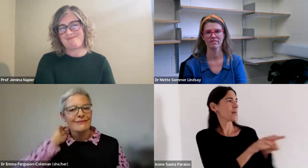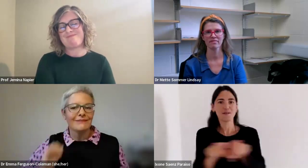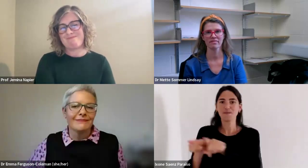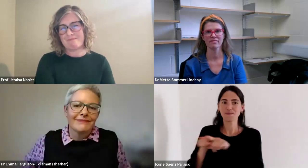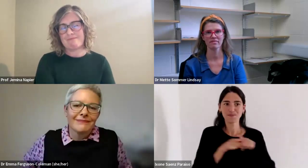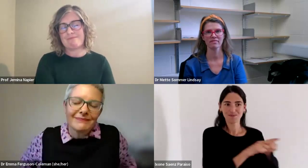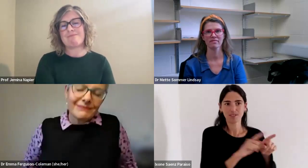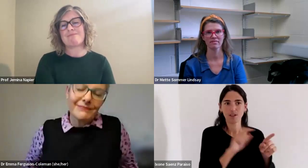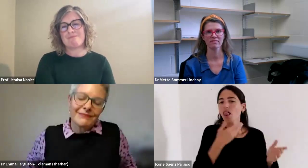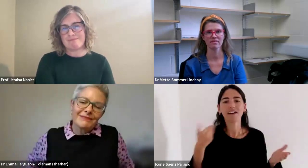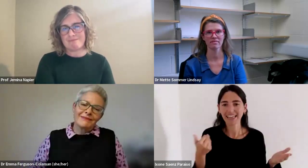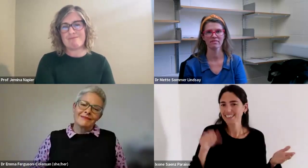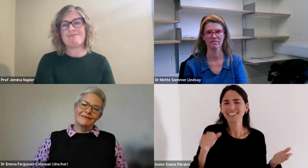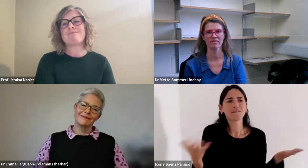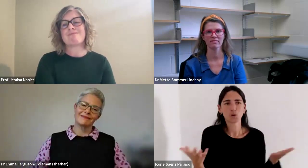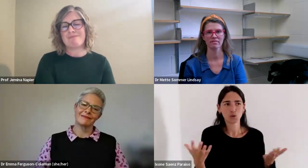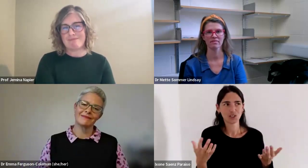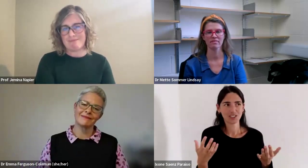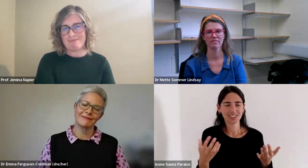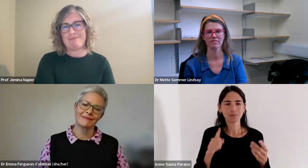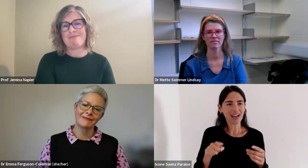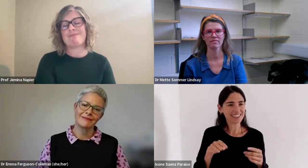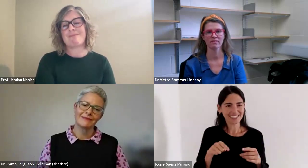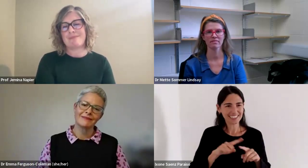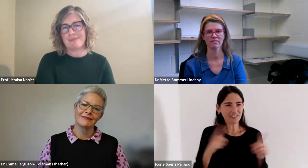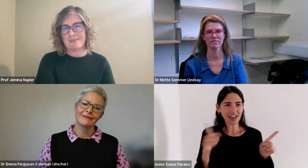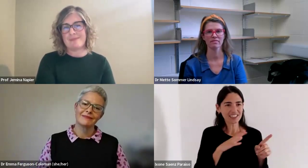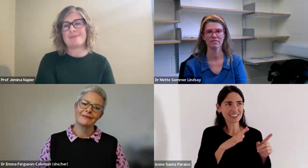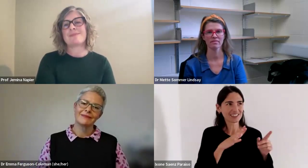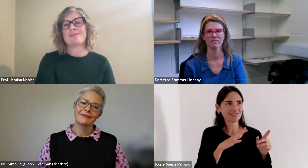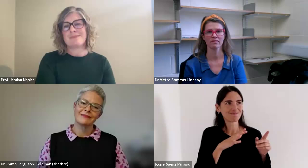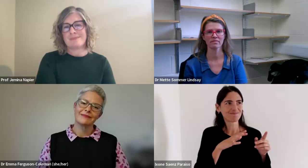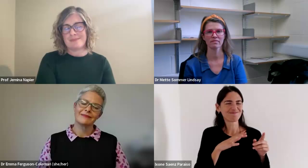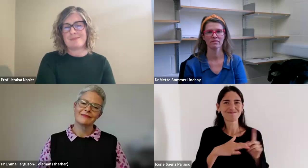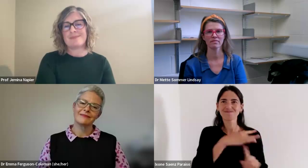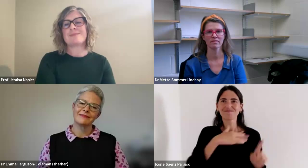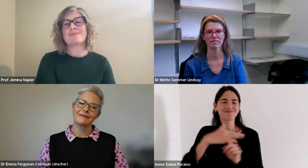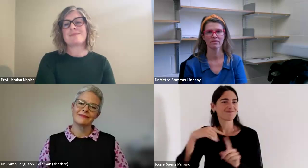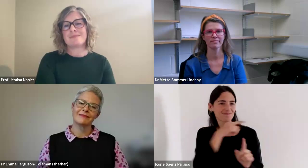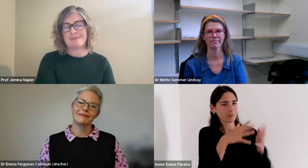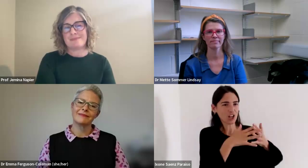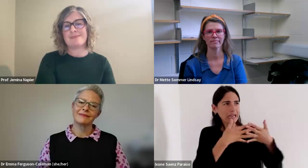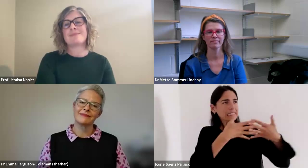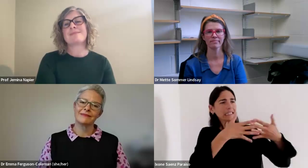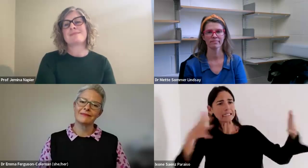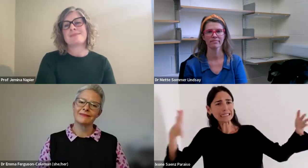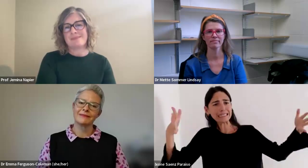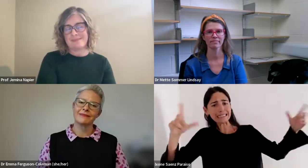where myself and my peers were all the same, it would be lovely of course, but you know,